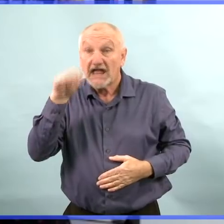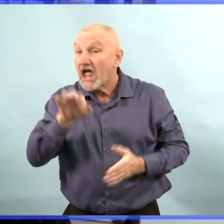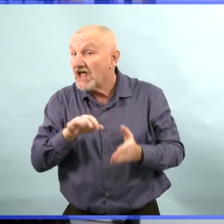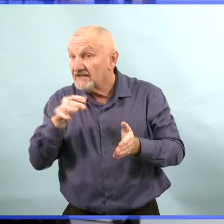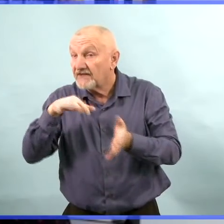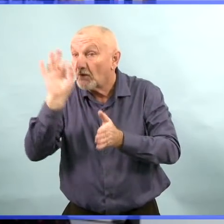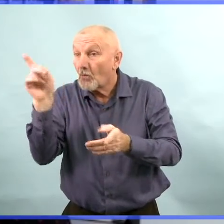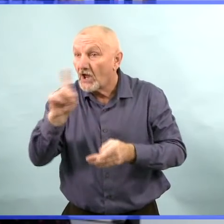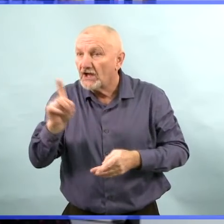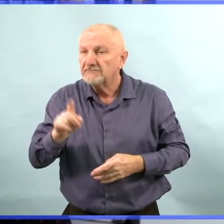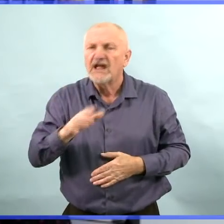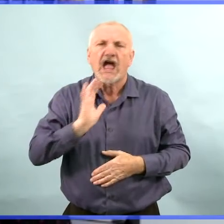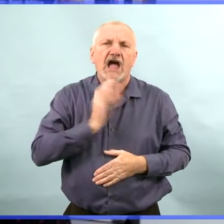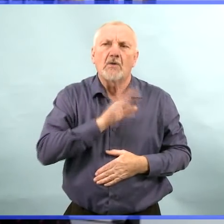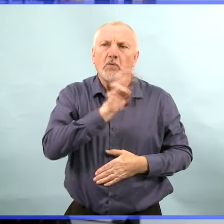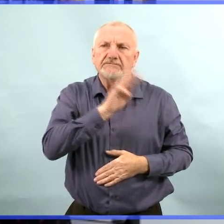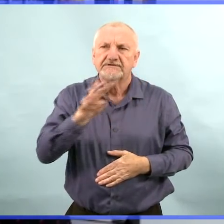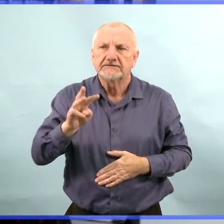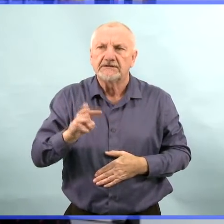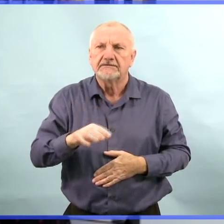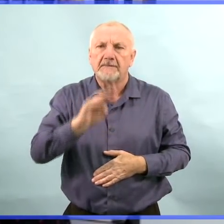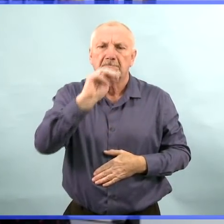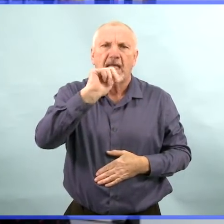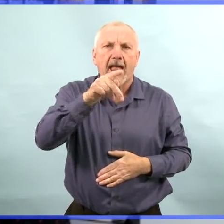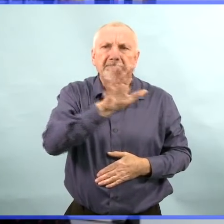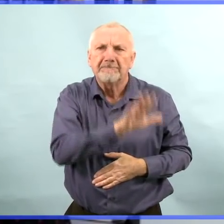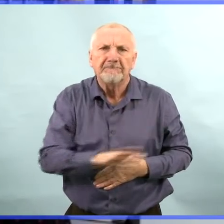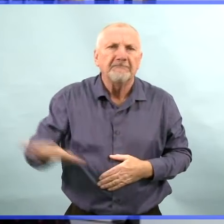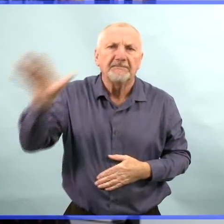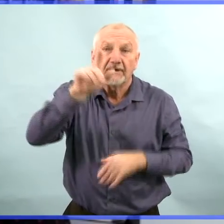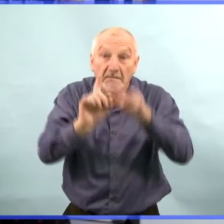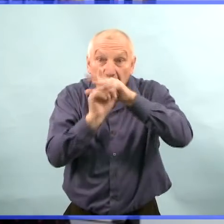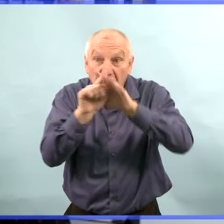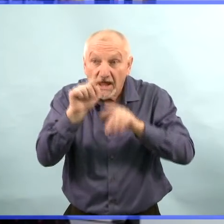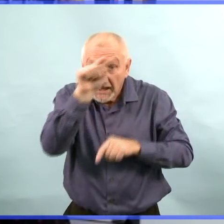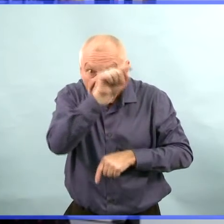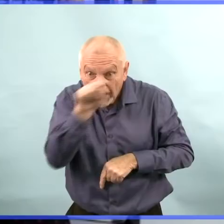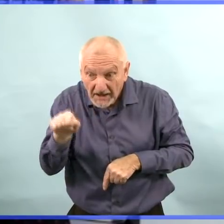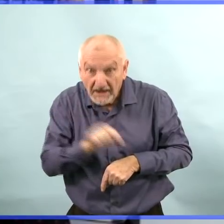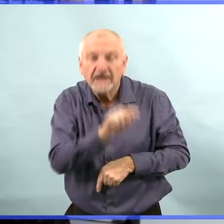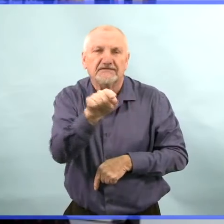near you and it's been updated to include all of the locations that have the pediatric vaccine